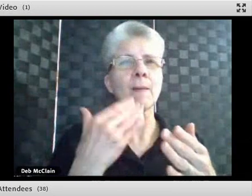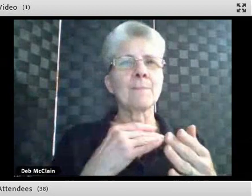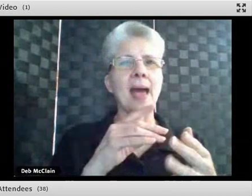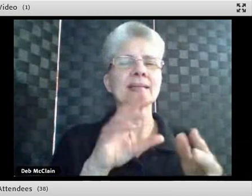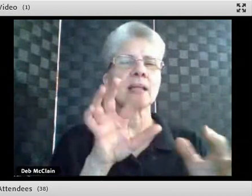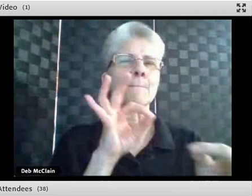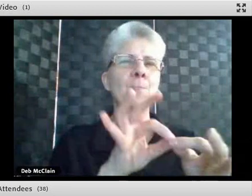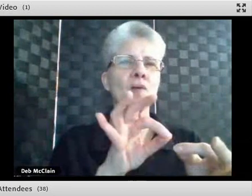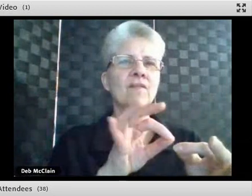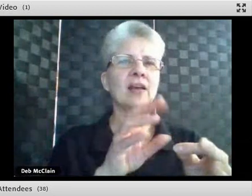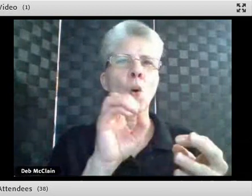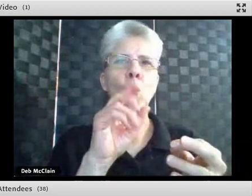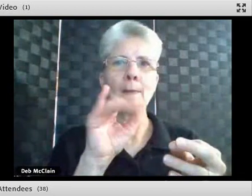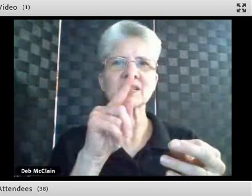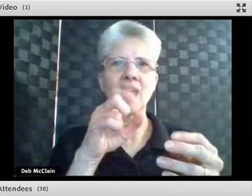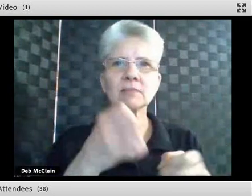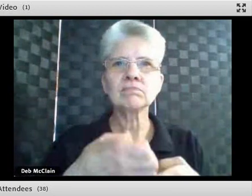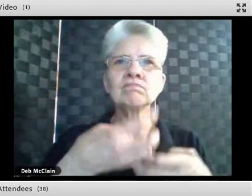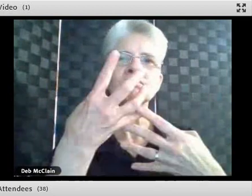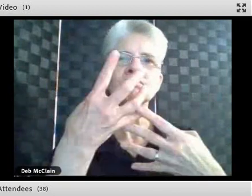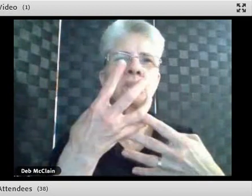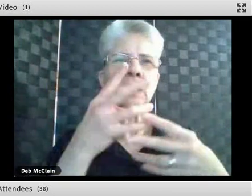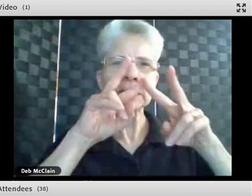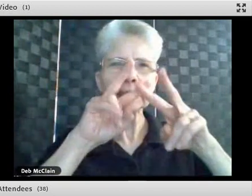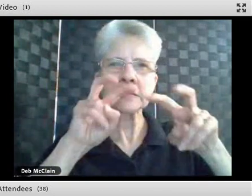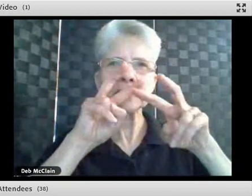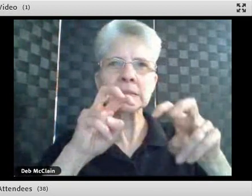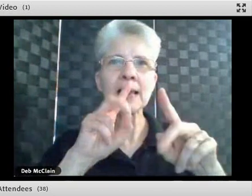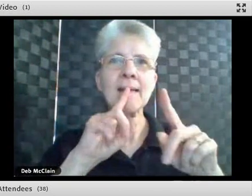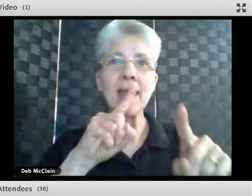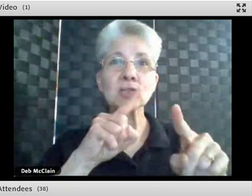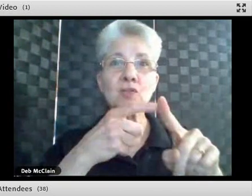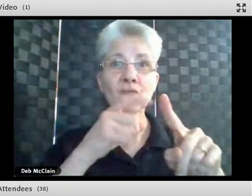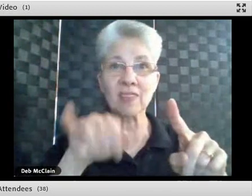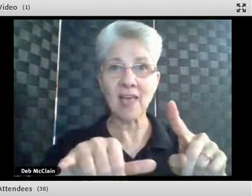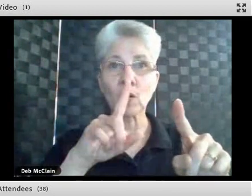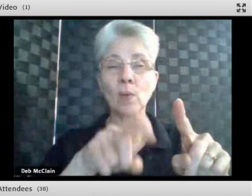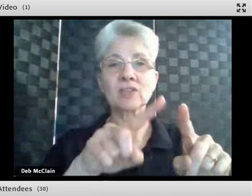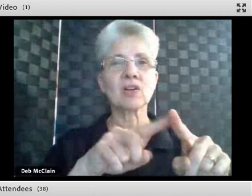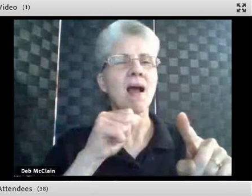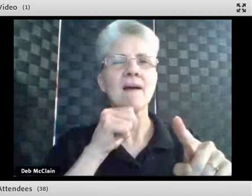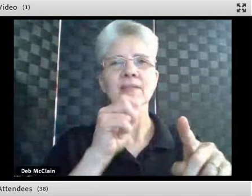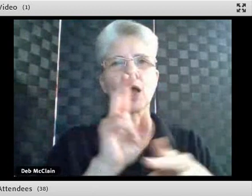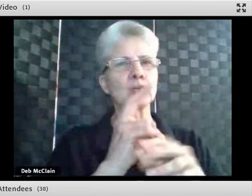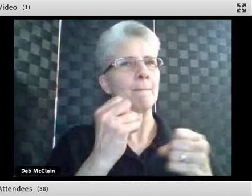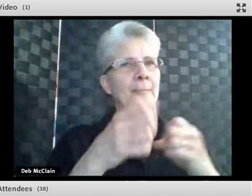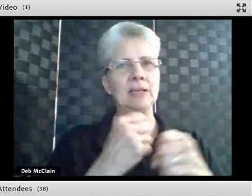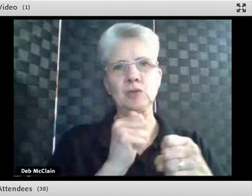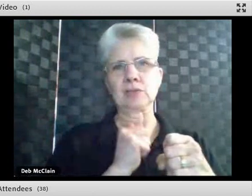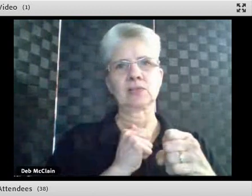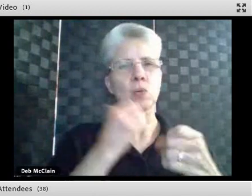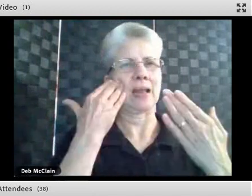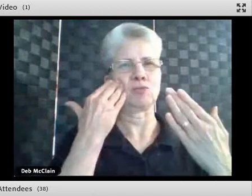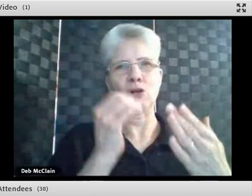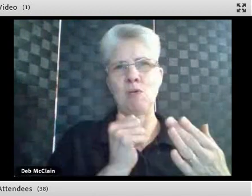to start digging into answers for that question. But I have not used it in many years, so I don't know off the top of my head.